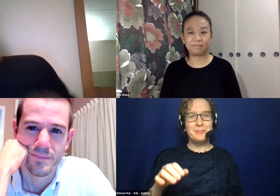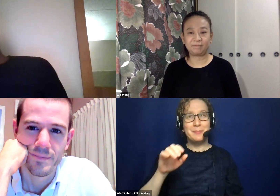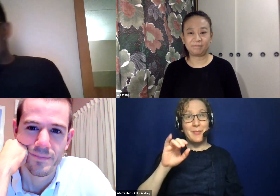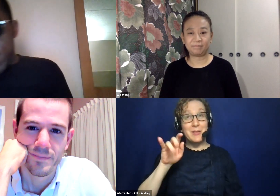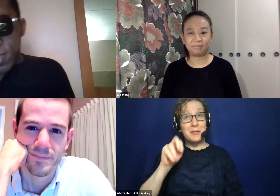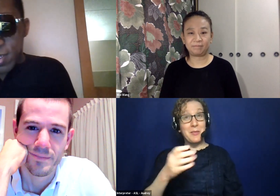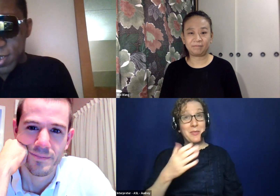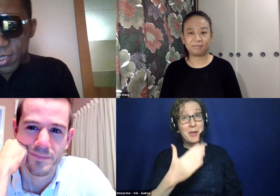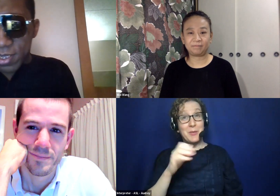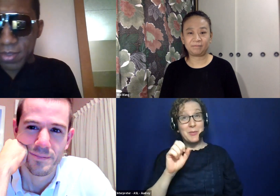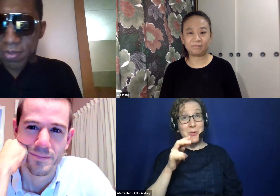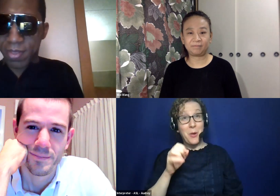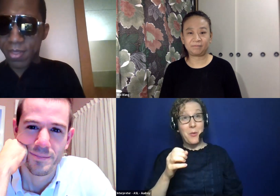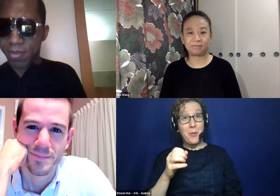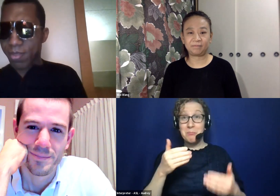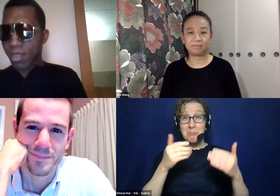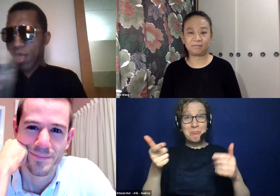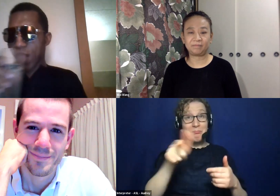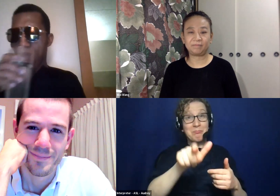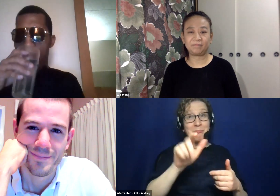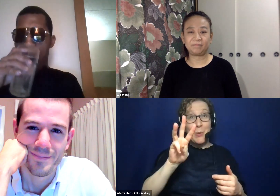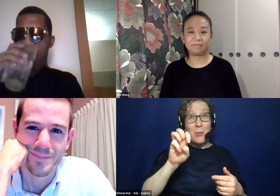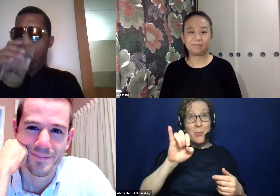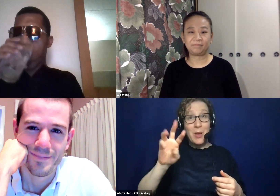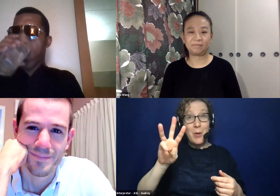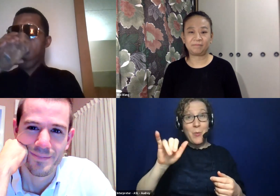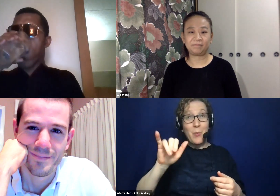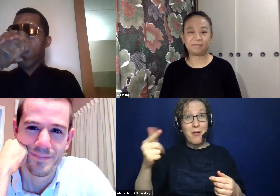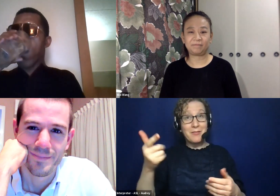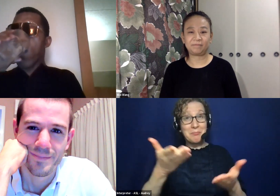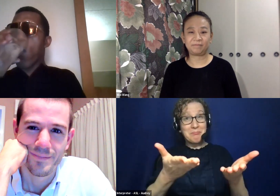How about Wei Wang? >> WEI WANG: Hello, everyone. My name is